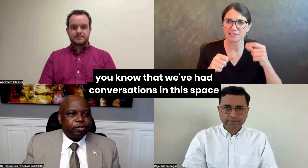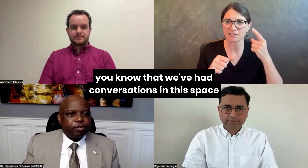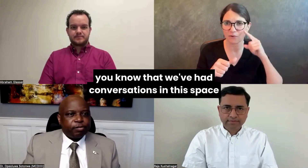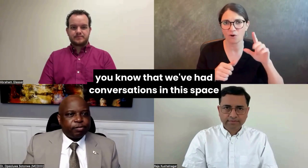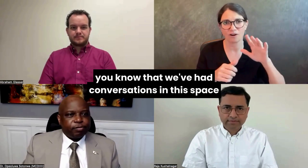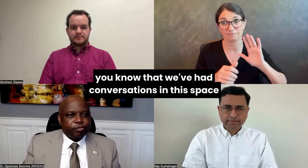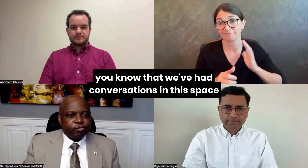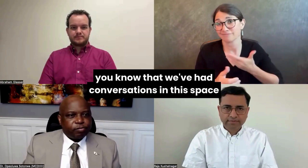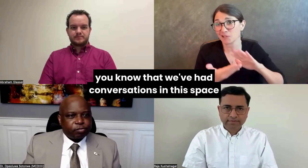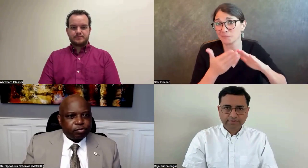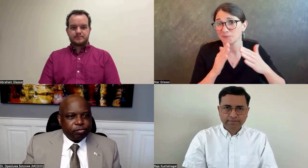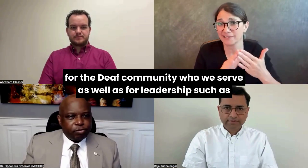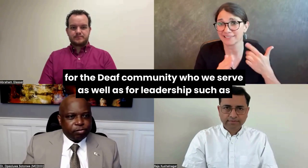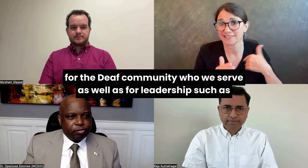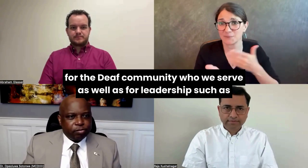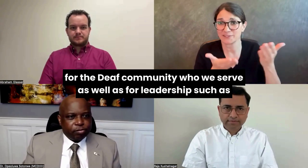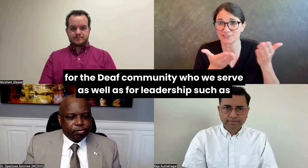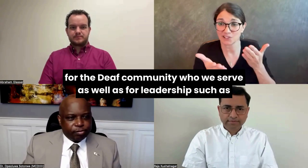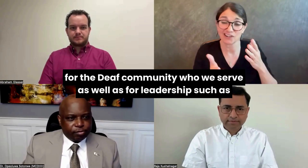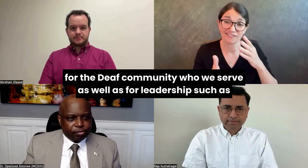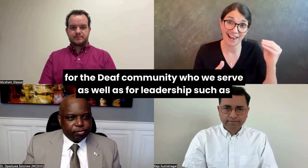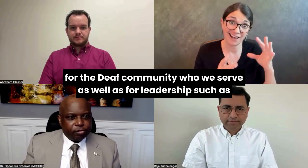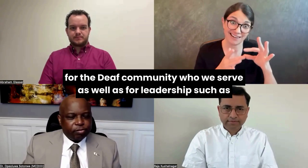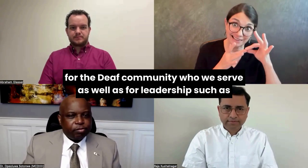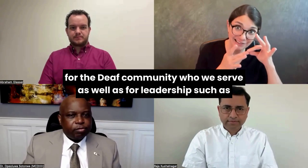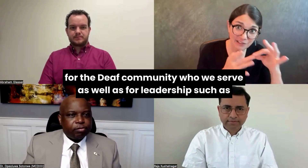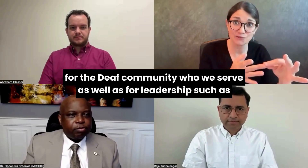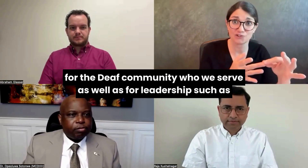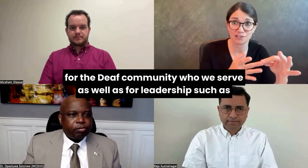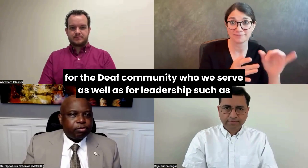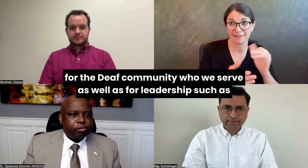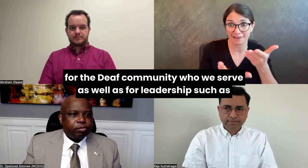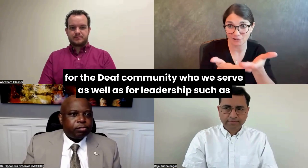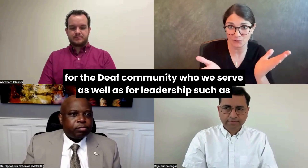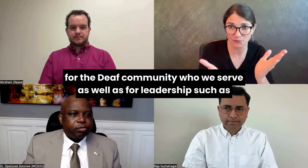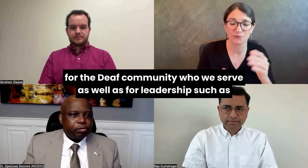for the Deaf community who we serve as well as for leadership such as